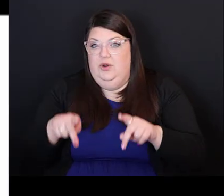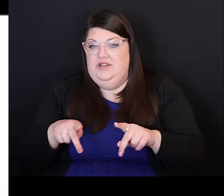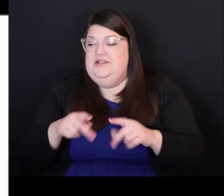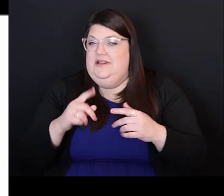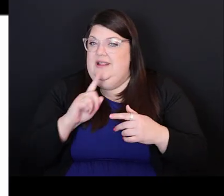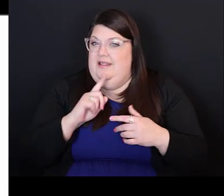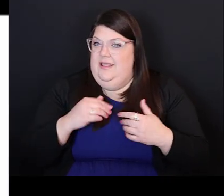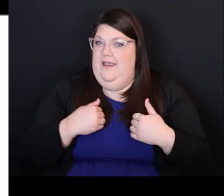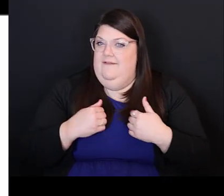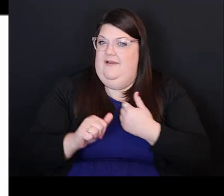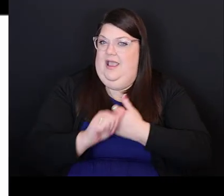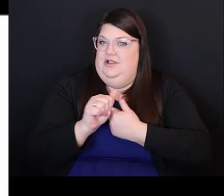there is a hazard.